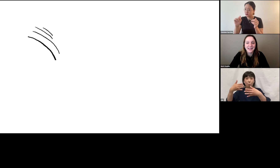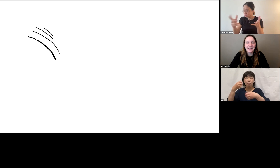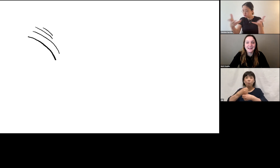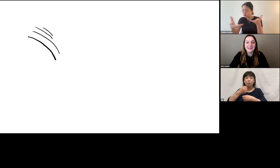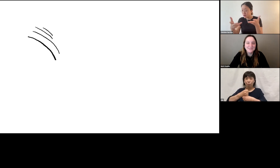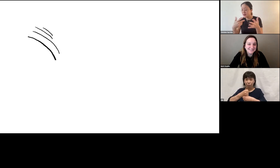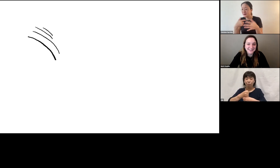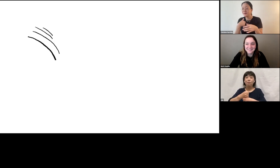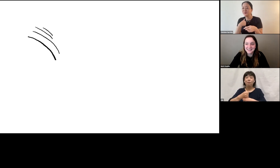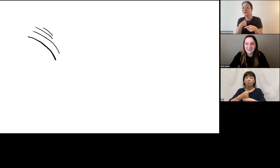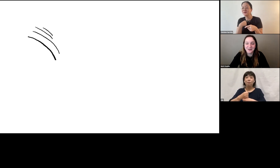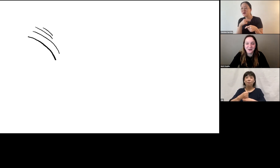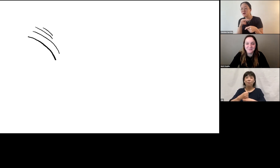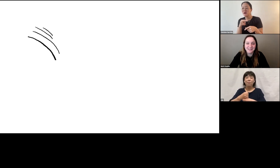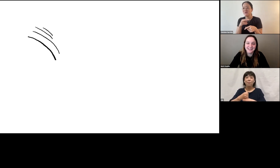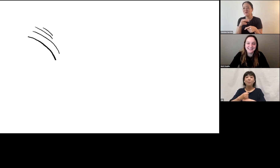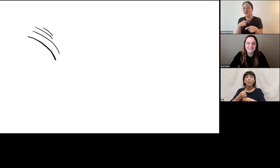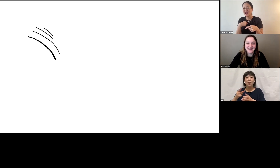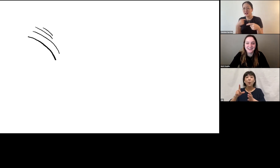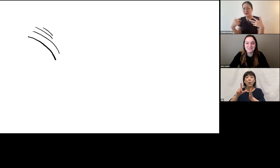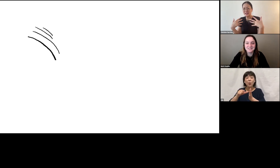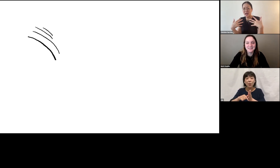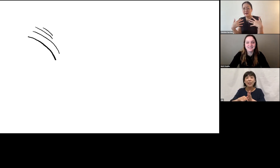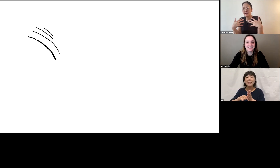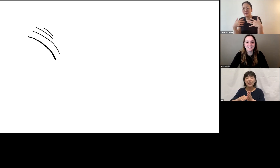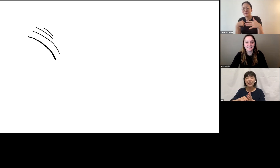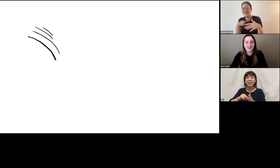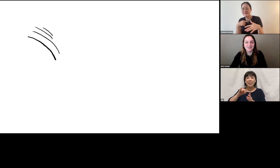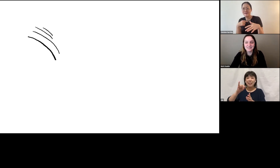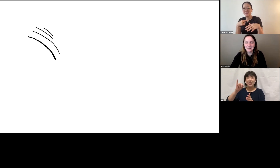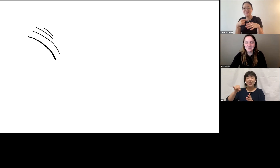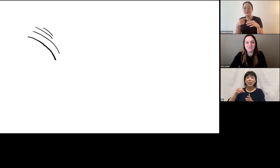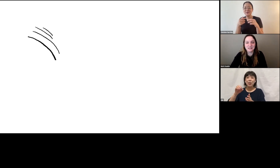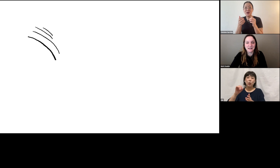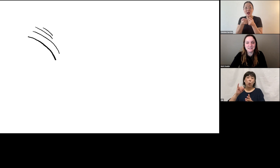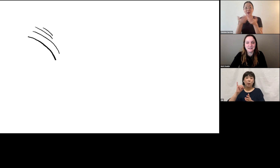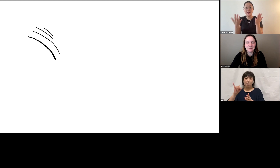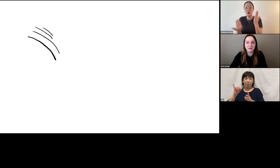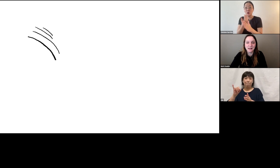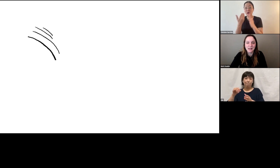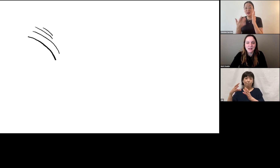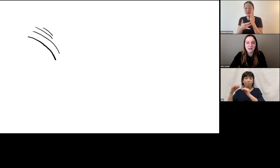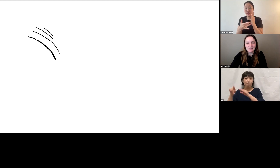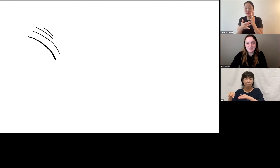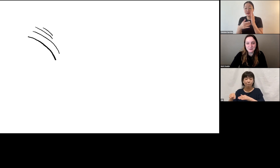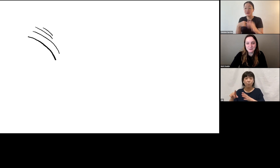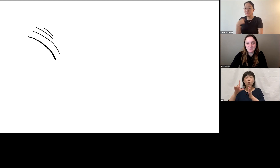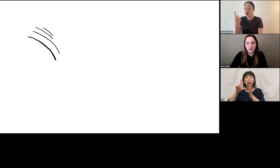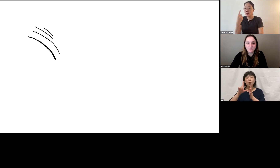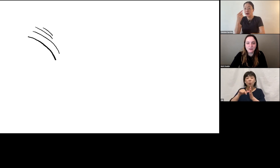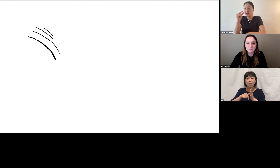and he was saying that he could help me get into NFTs. And I thought that was an interesting idea, but I was a little bit nervous.